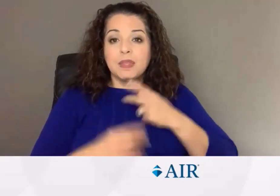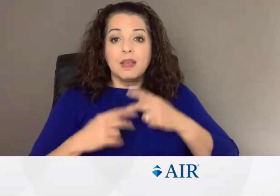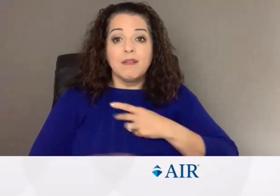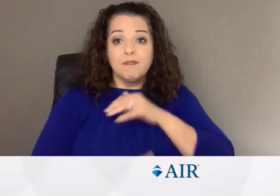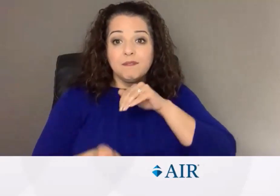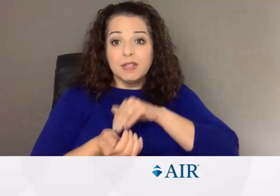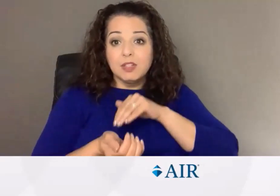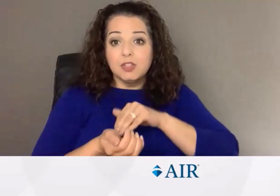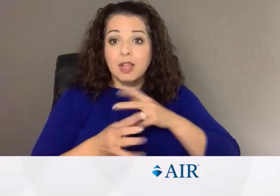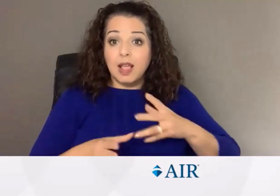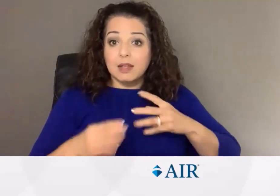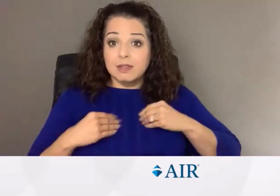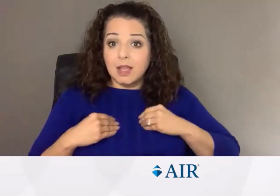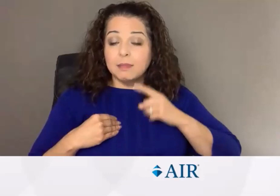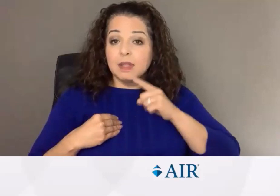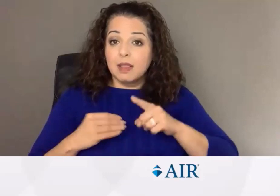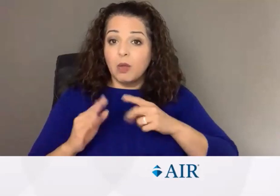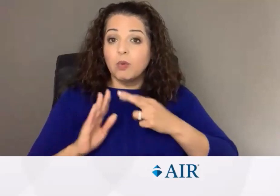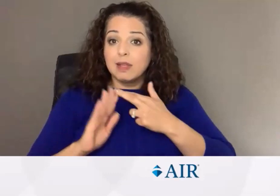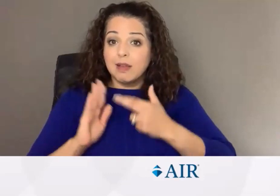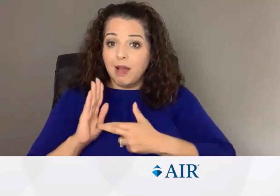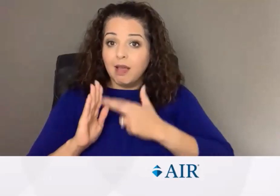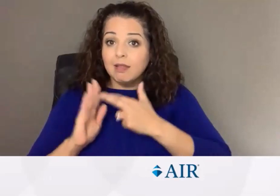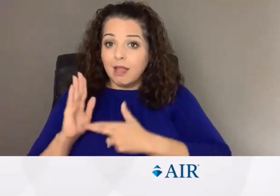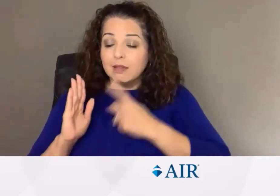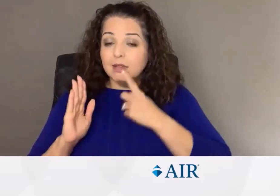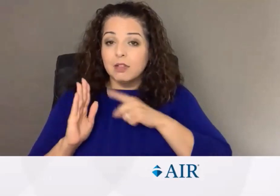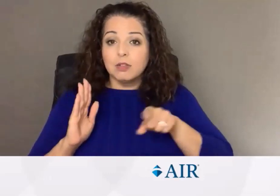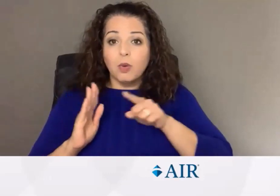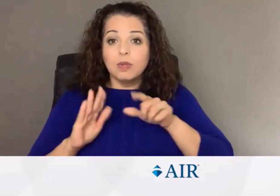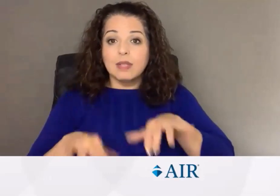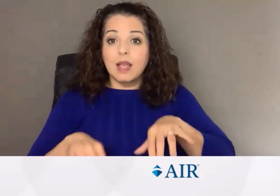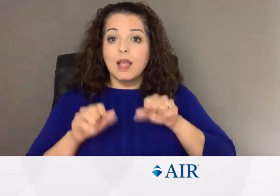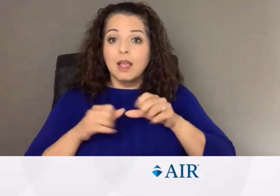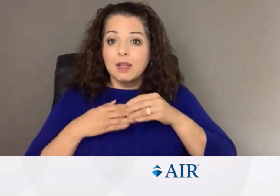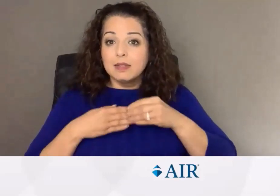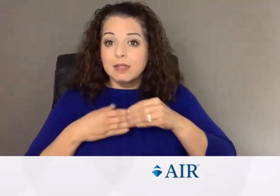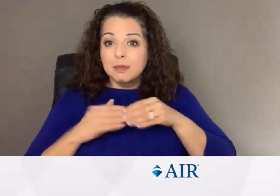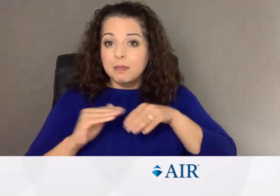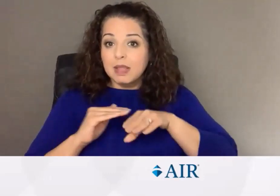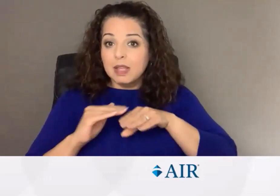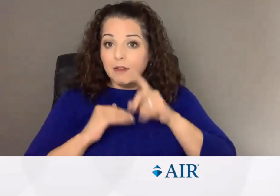So there is acceptability, adoption of the evidence, penetration of the evidence